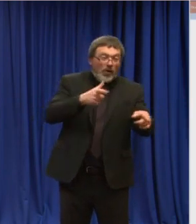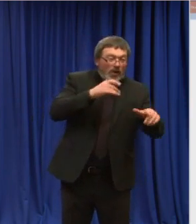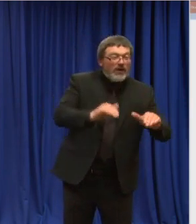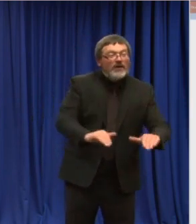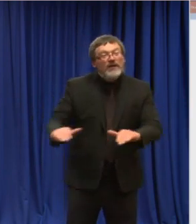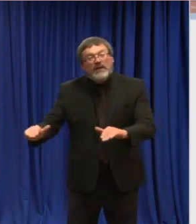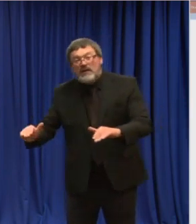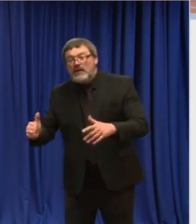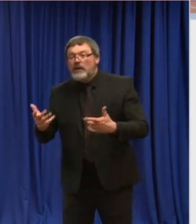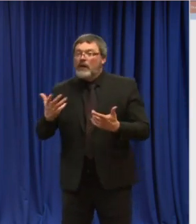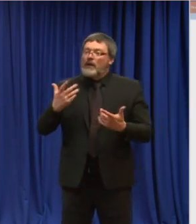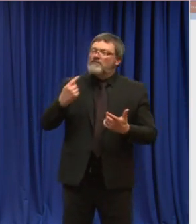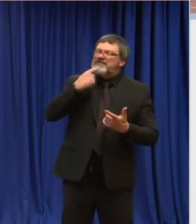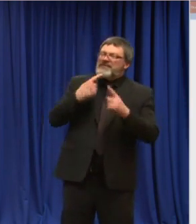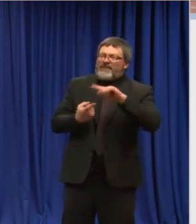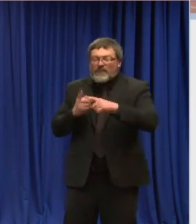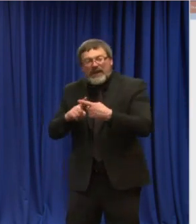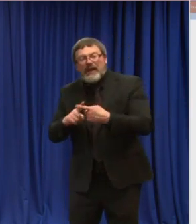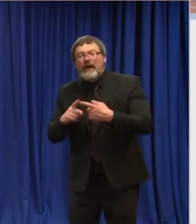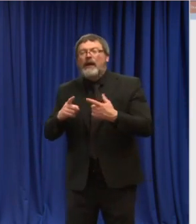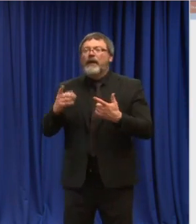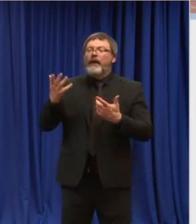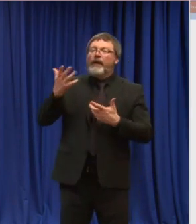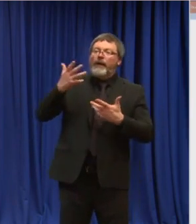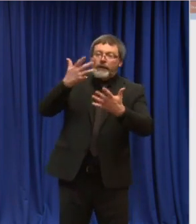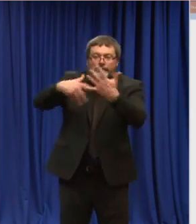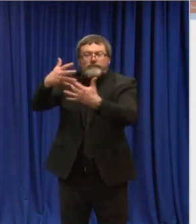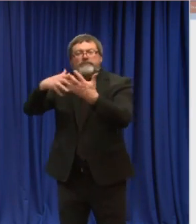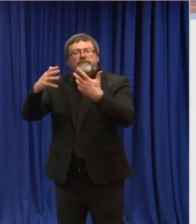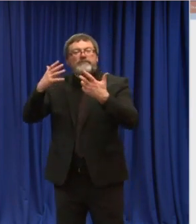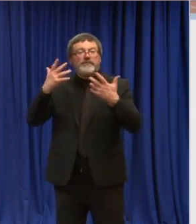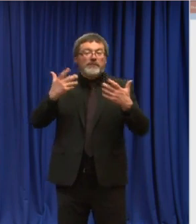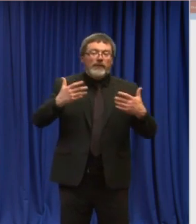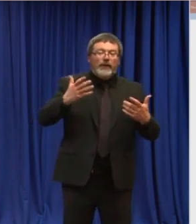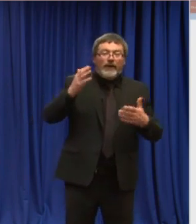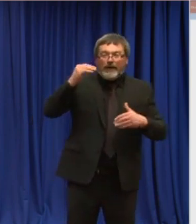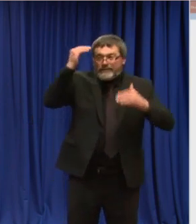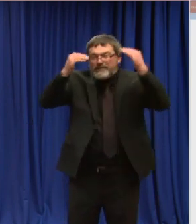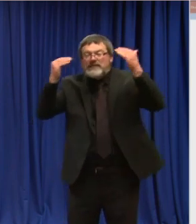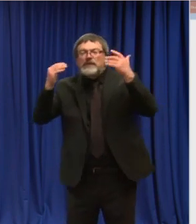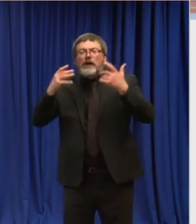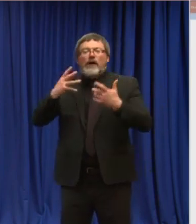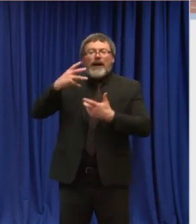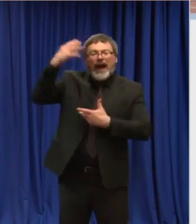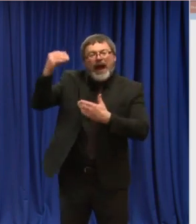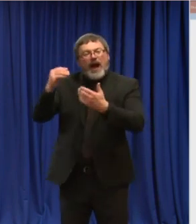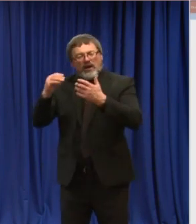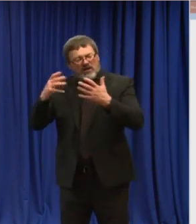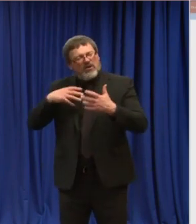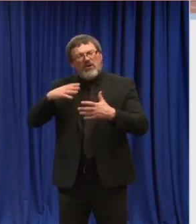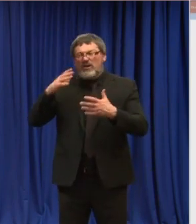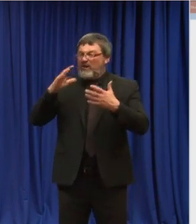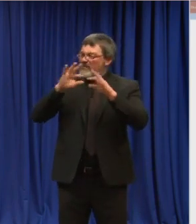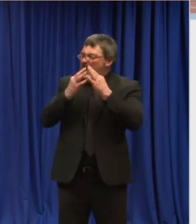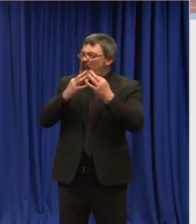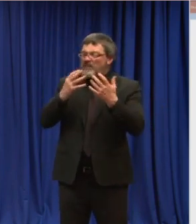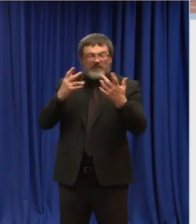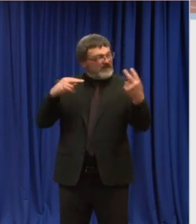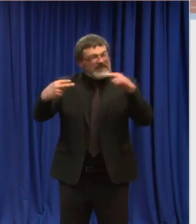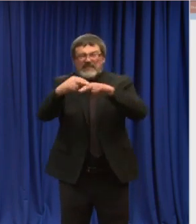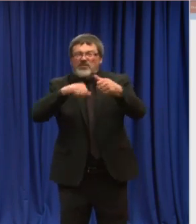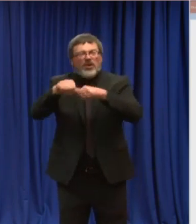TOUGH BEING CONFINED TO THE HOUSE WITH KIDS THAT ARE, YOU KNOW, NOT GOING TO SCHOOL ANYMORE, BUT ARE UNDERGOING REMOTE LEARNING.